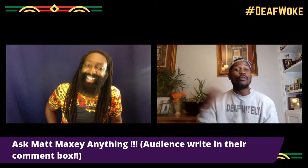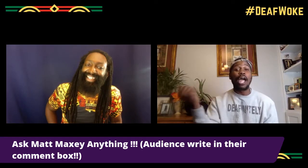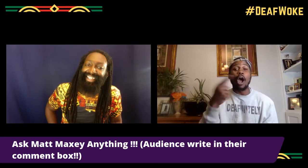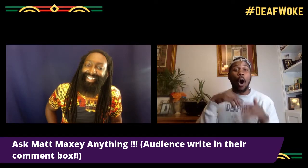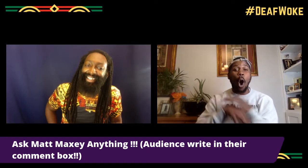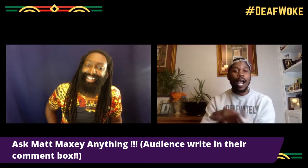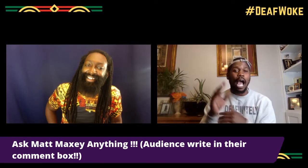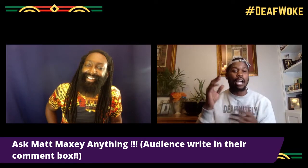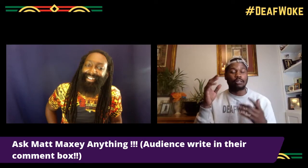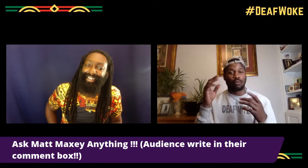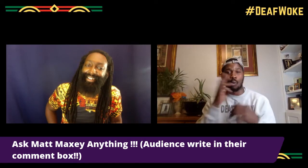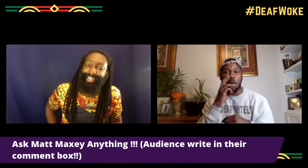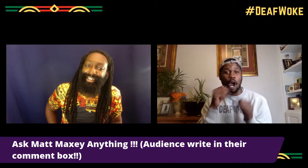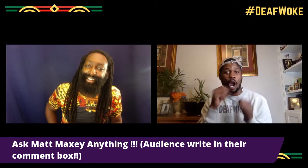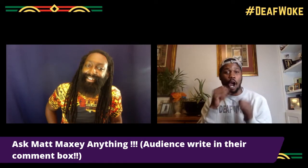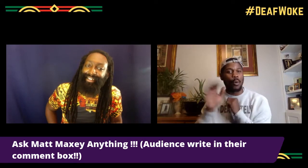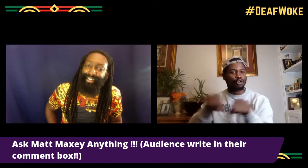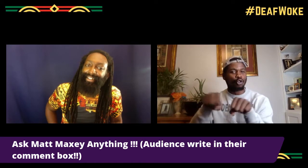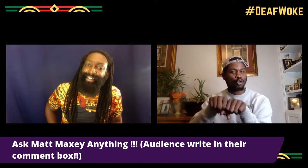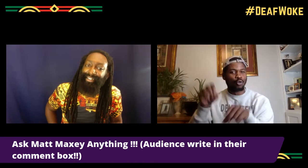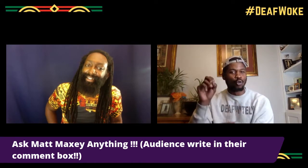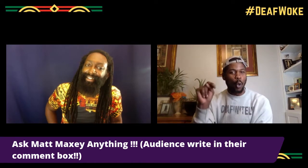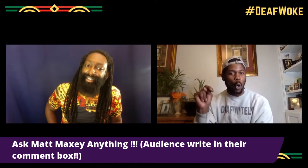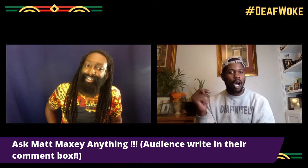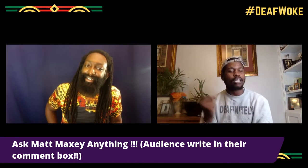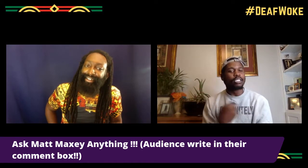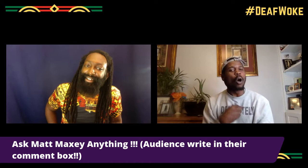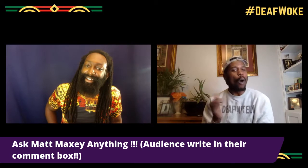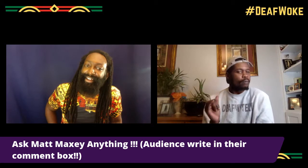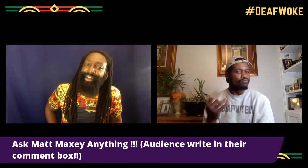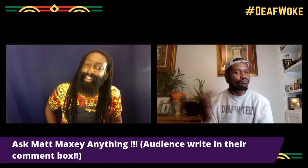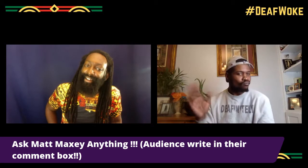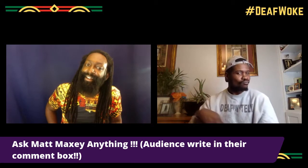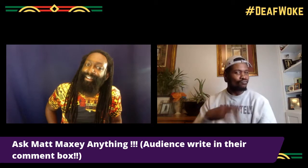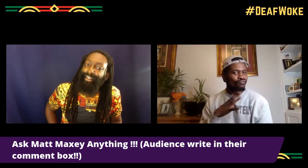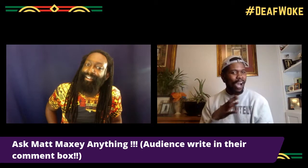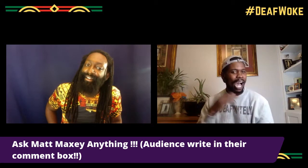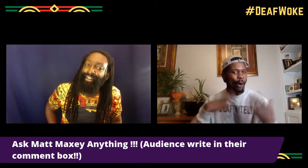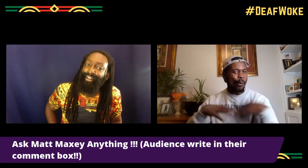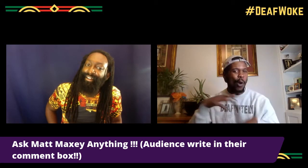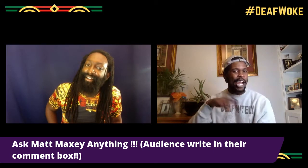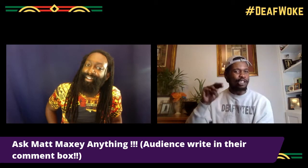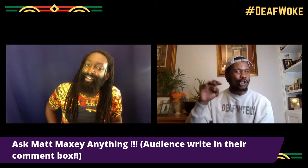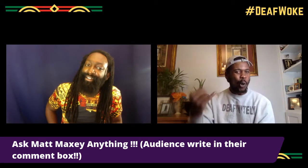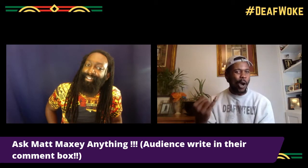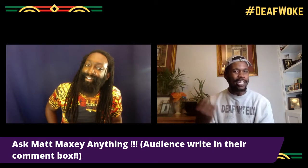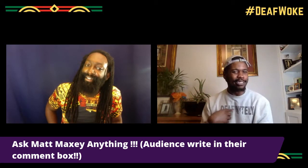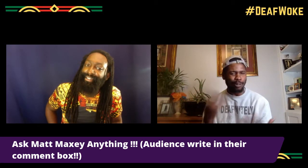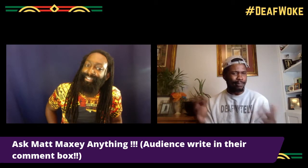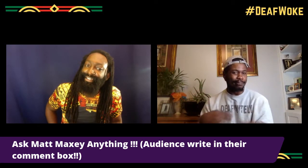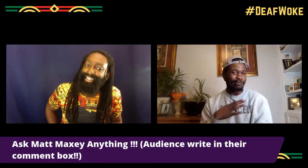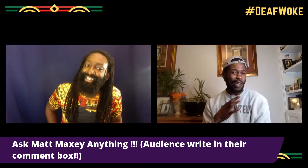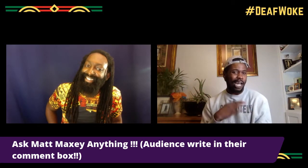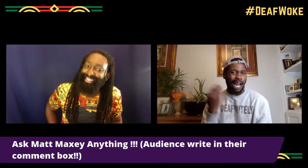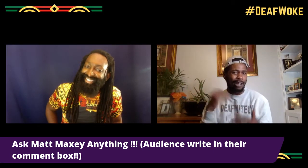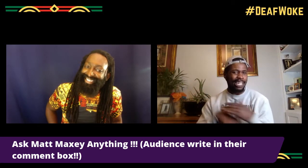You know what I mean, I was, I could do the same thing. And so I got out, I thought it wasn't a big deal.